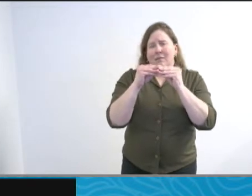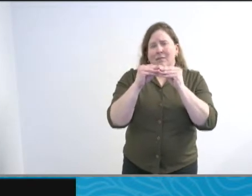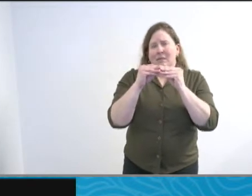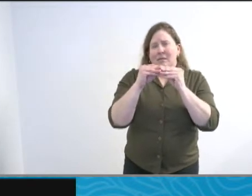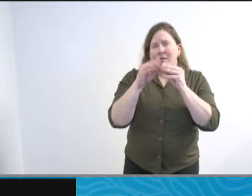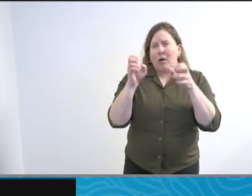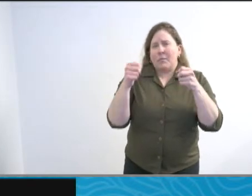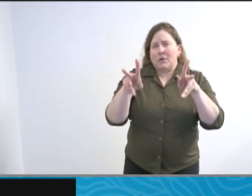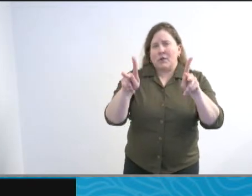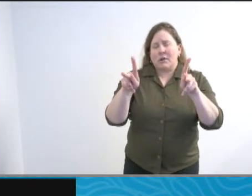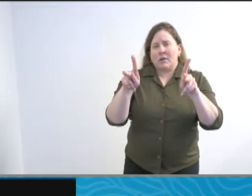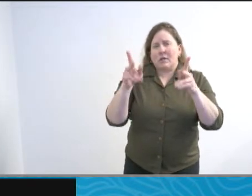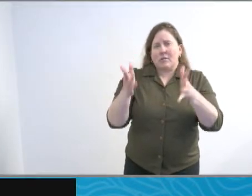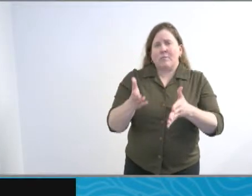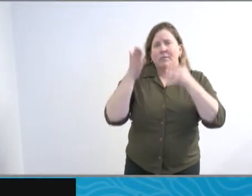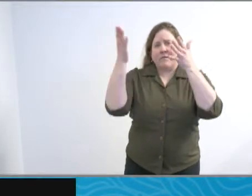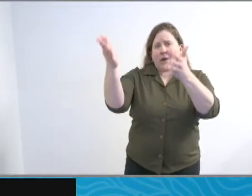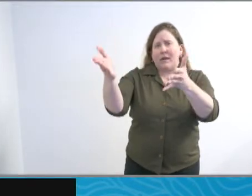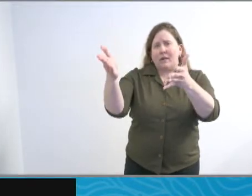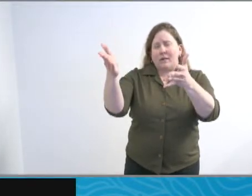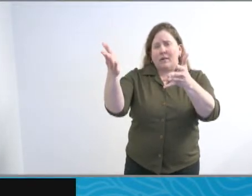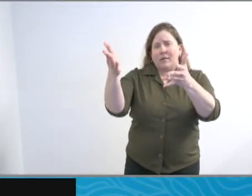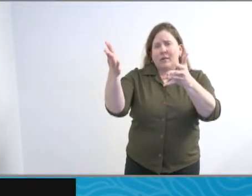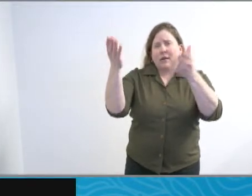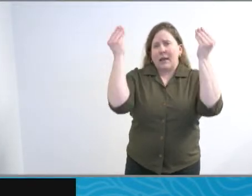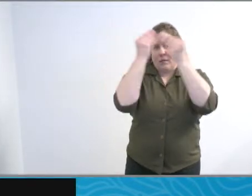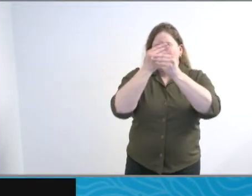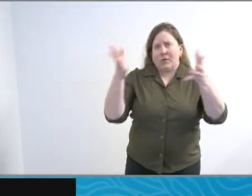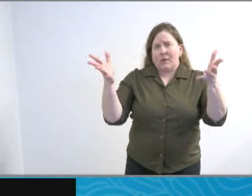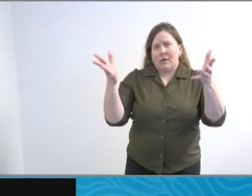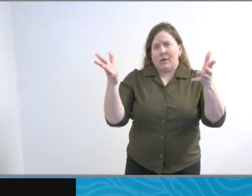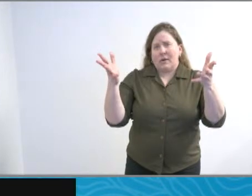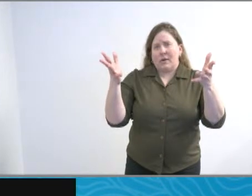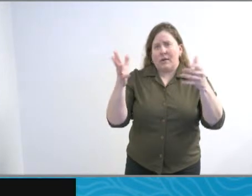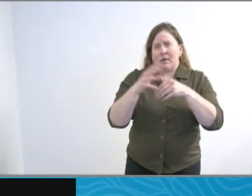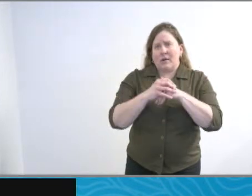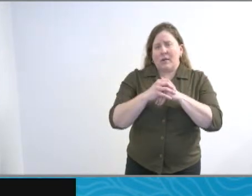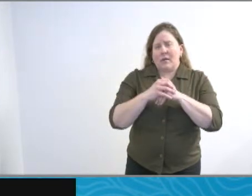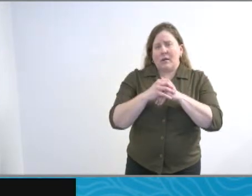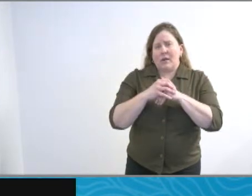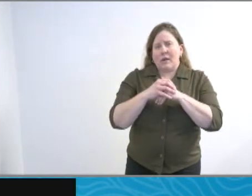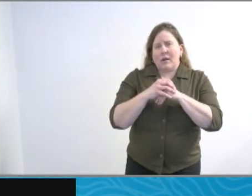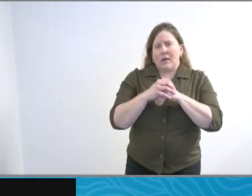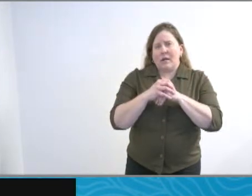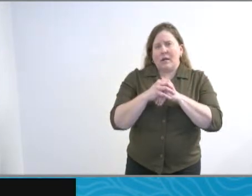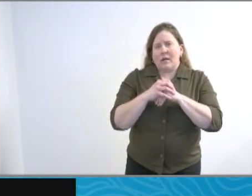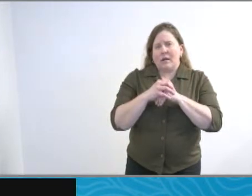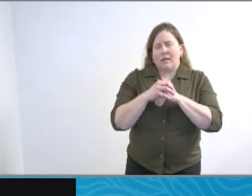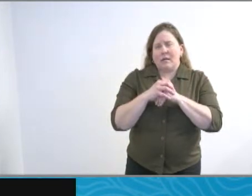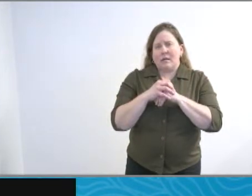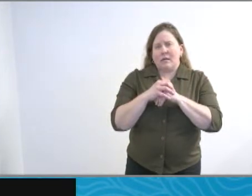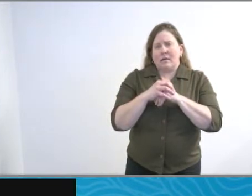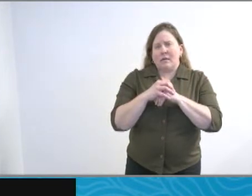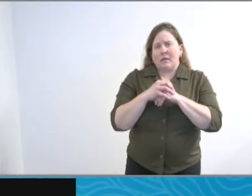to be able to provide just input as Mr. Si alluded to. And so we look forward to reading through those